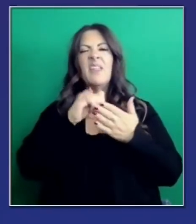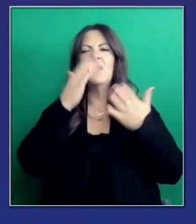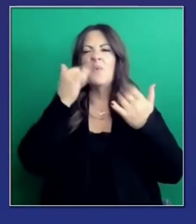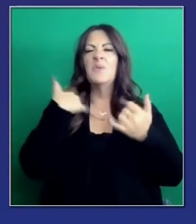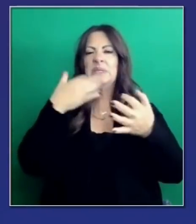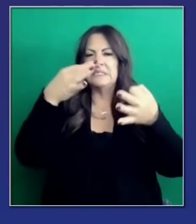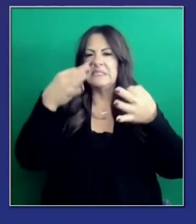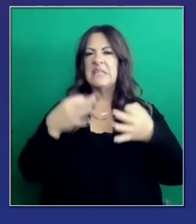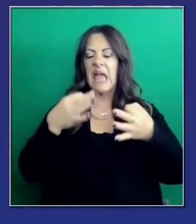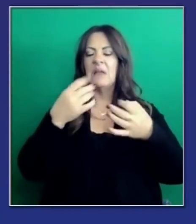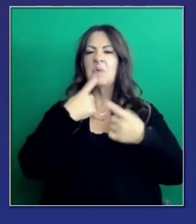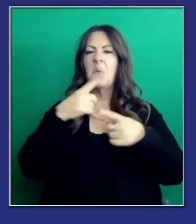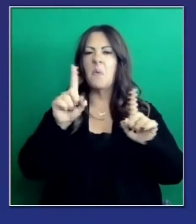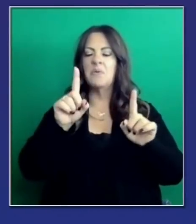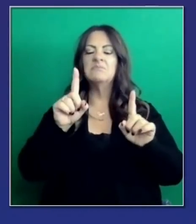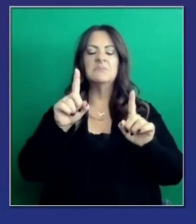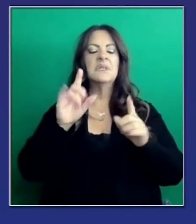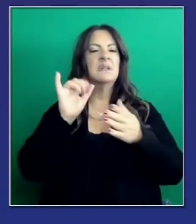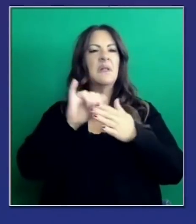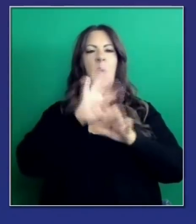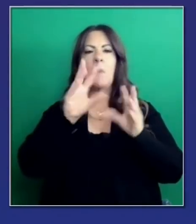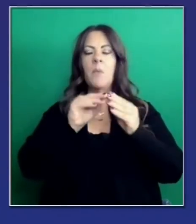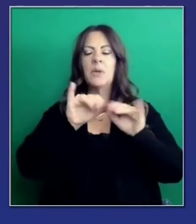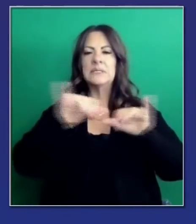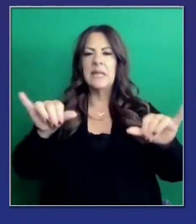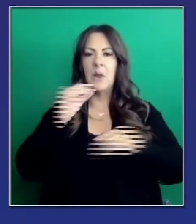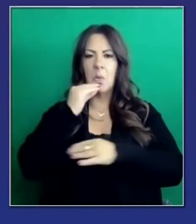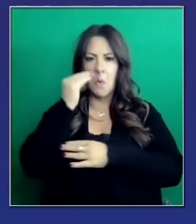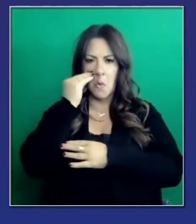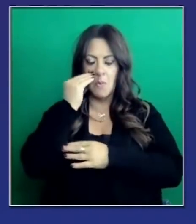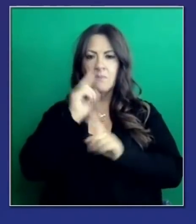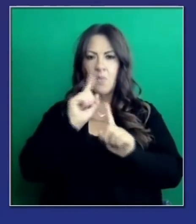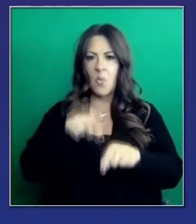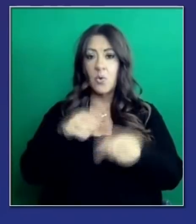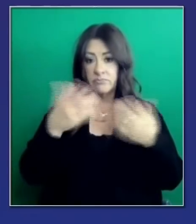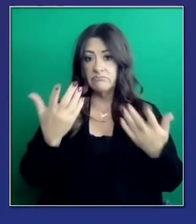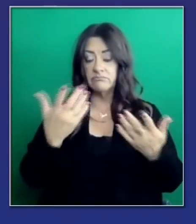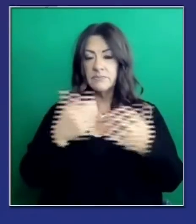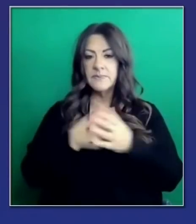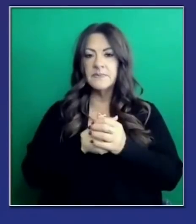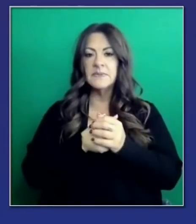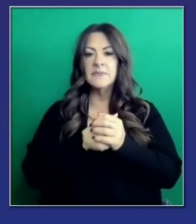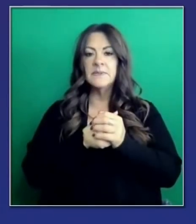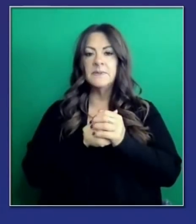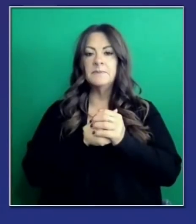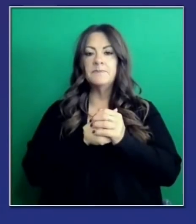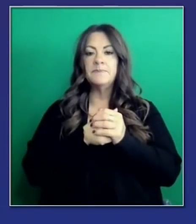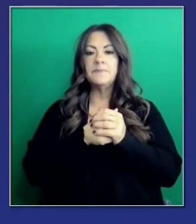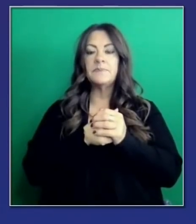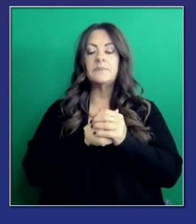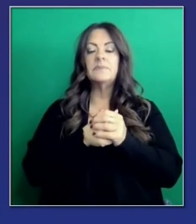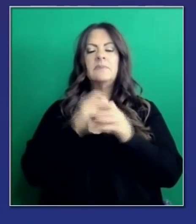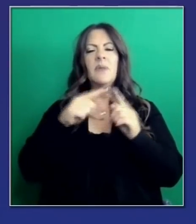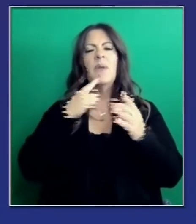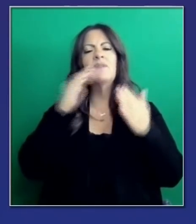STILL IN HOSPITALIZATIONS AND MORE DECLINES IN ICUs AND THAT IS WHY WE ARE LIFTING THE STAY AT HOME ORDER EFFECTIVE